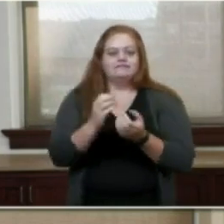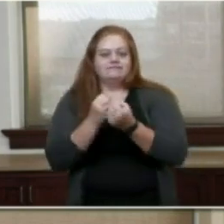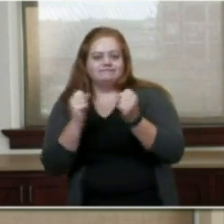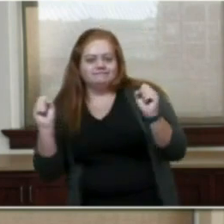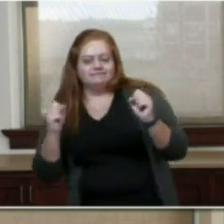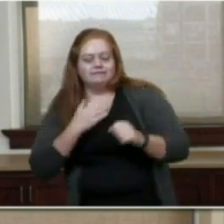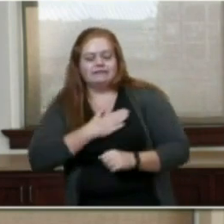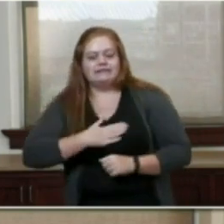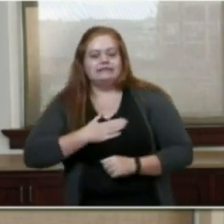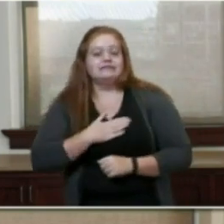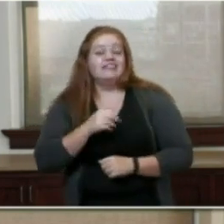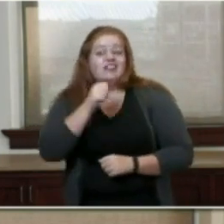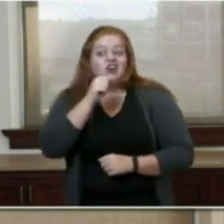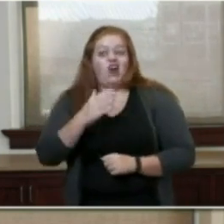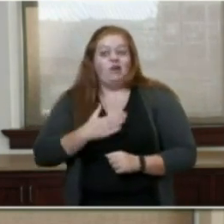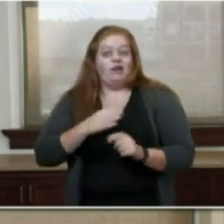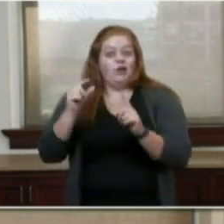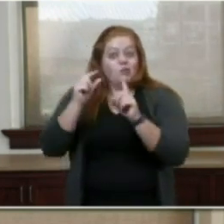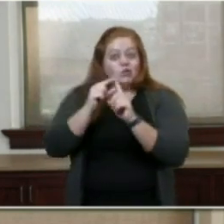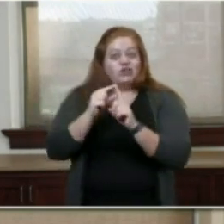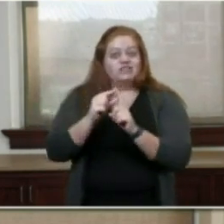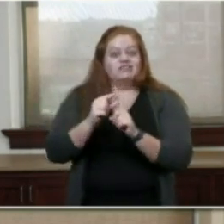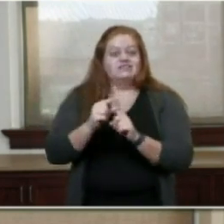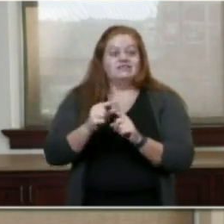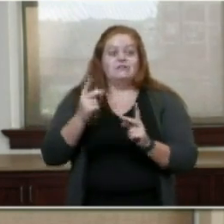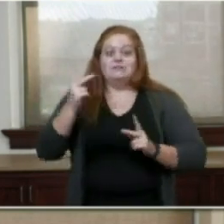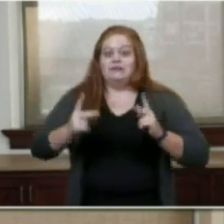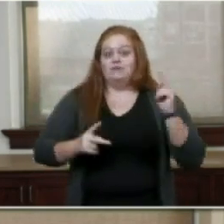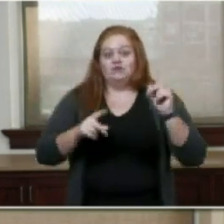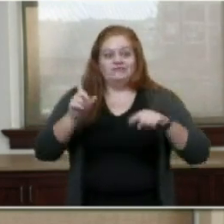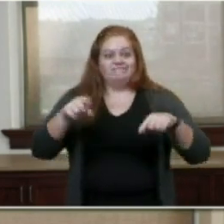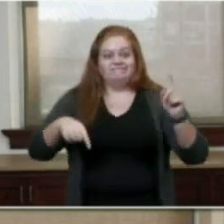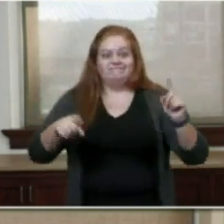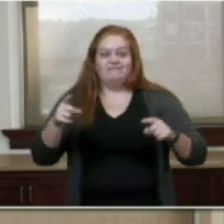These aren't just words. Passions are high for every email or call I've